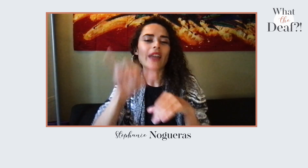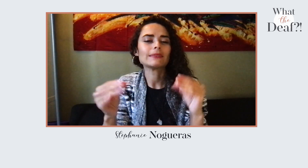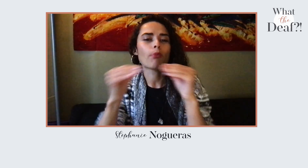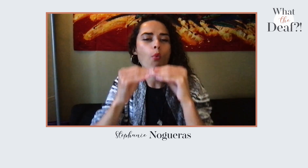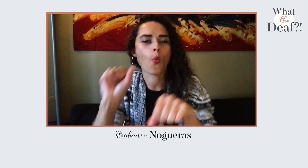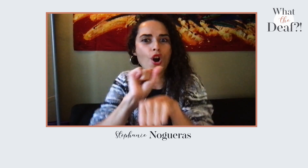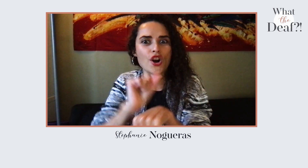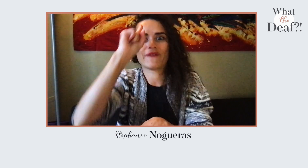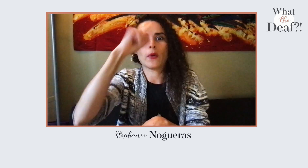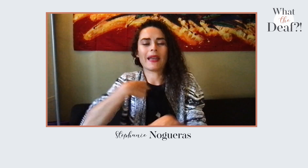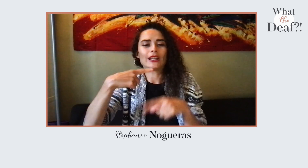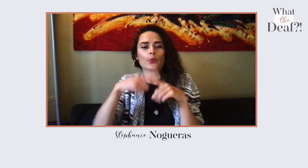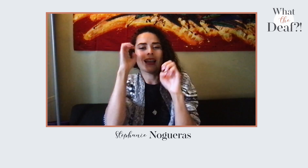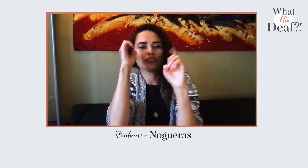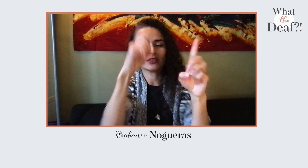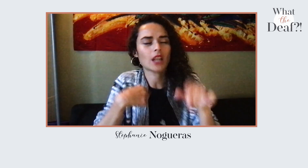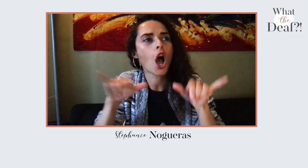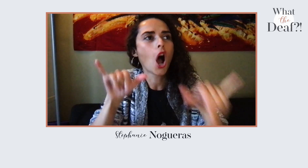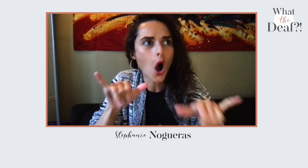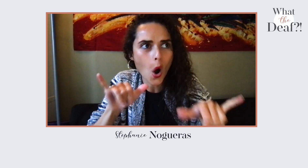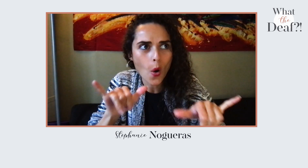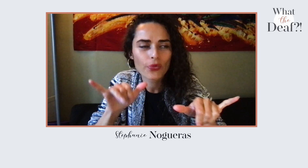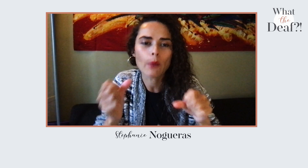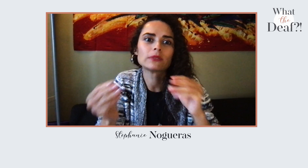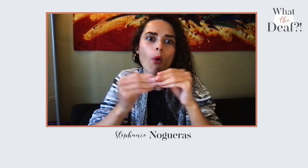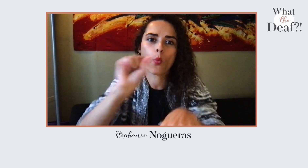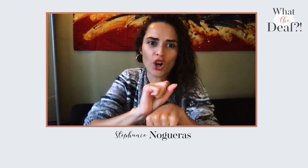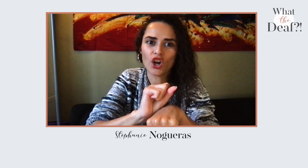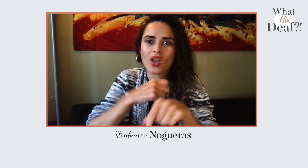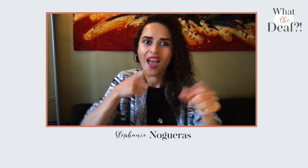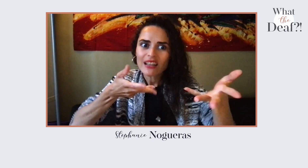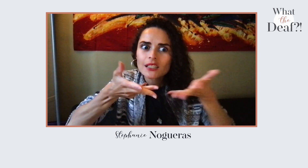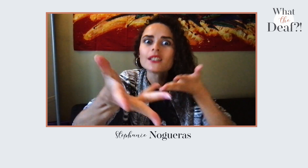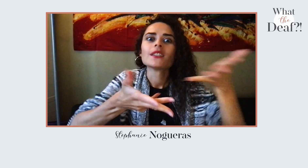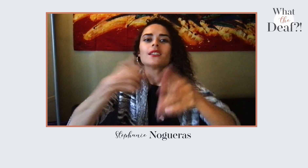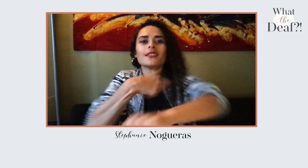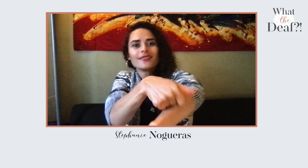or they're a little more ignorant about it, it's a lot more work for me. You know, that's when I have to, you know,